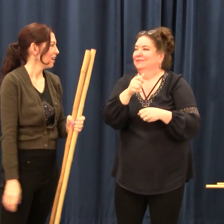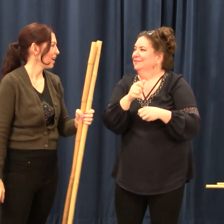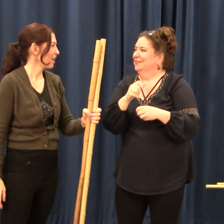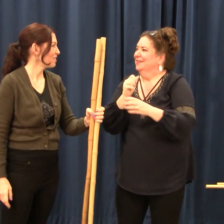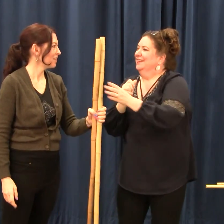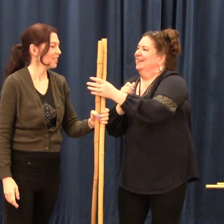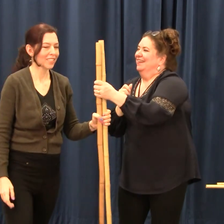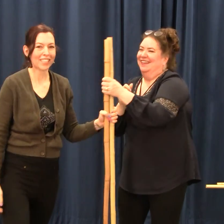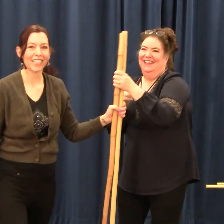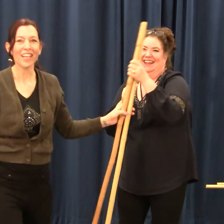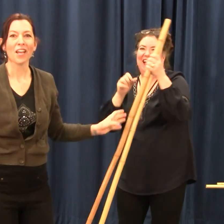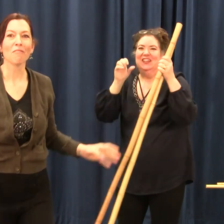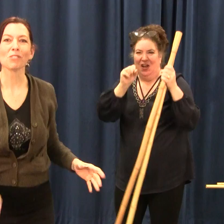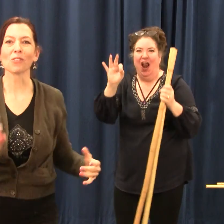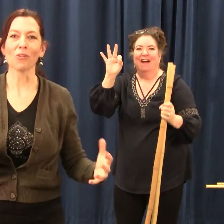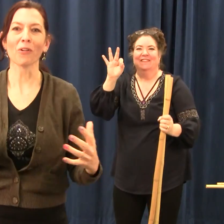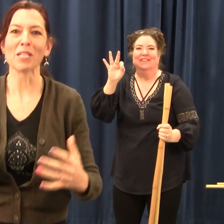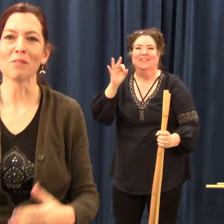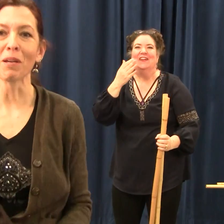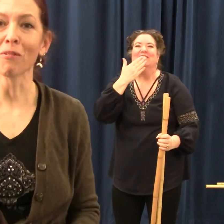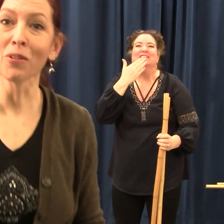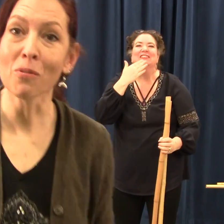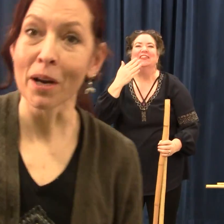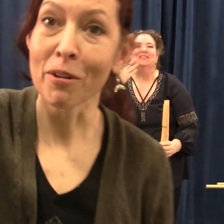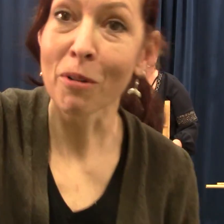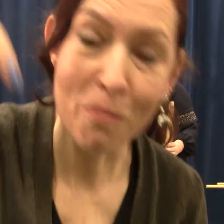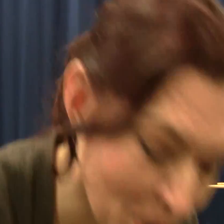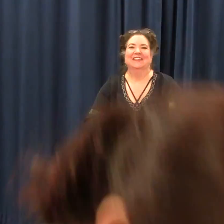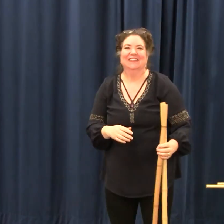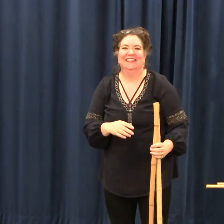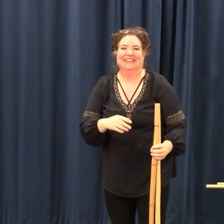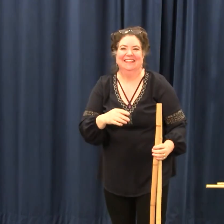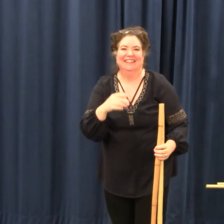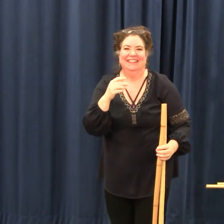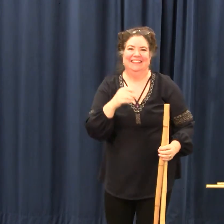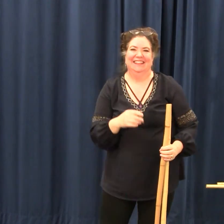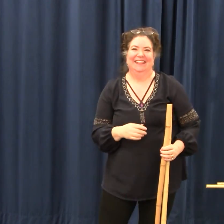hang on to it. It was so great to be with you.. my remoate is down here,